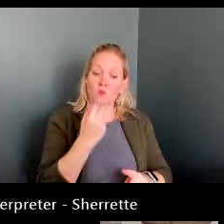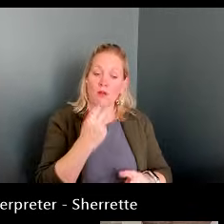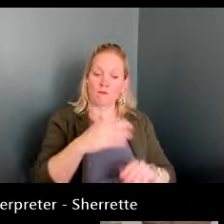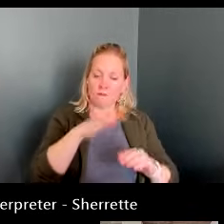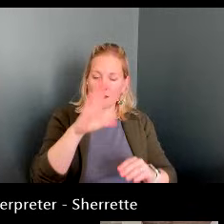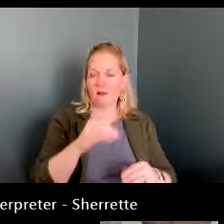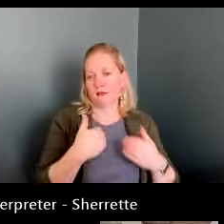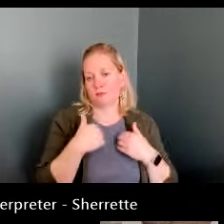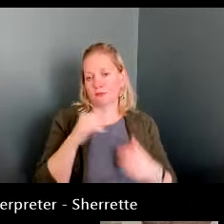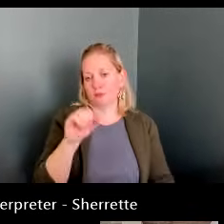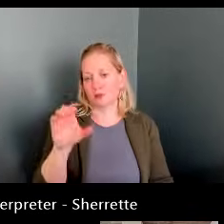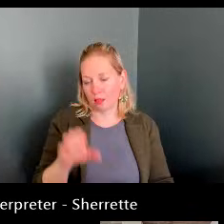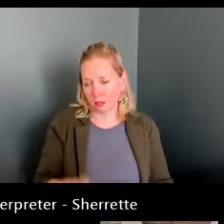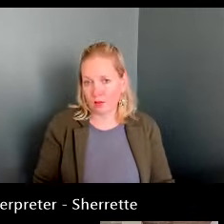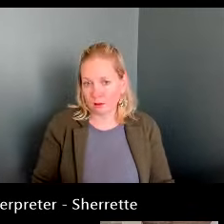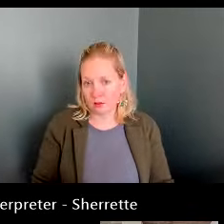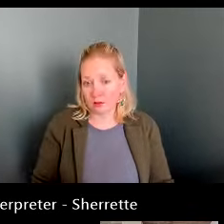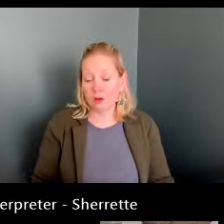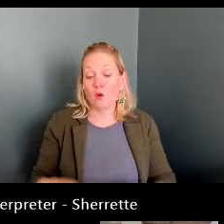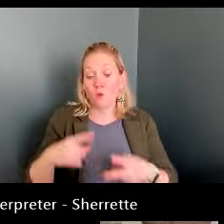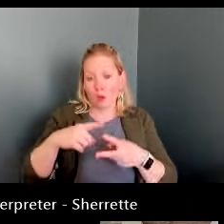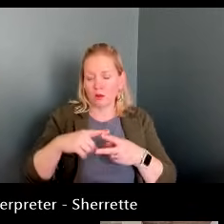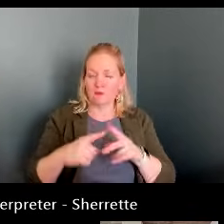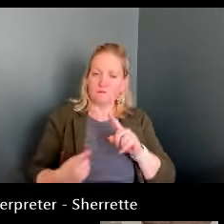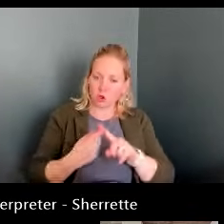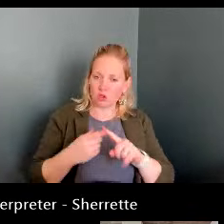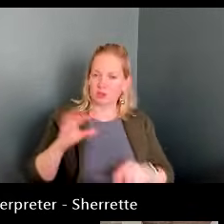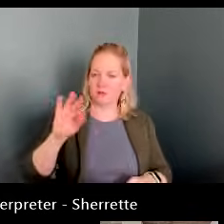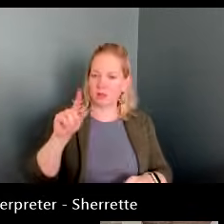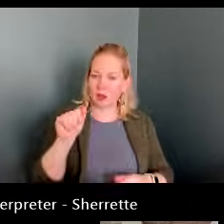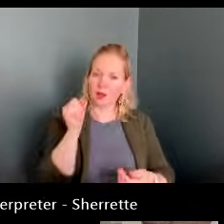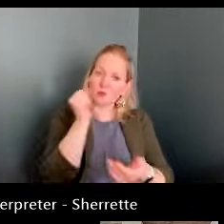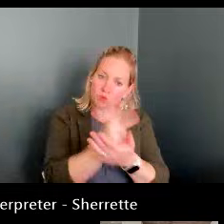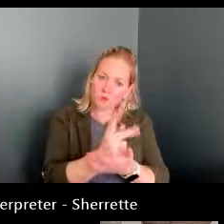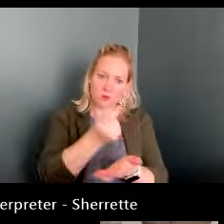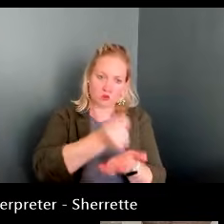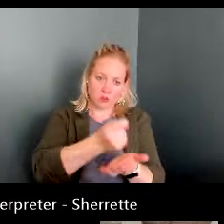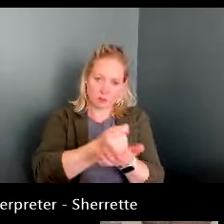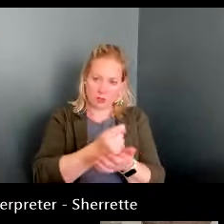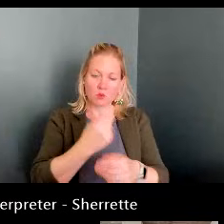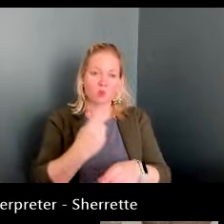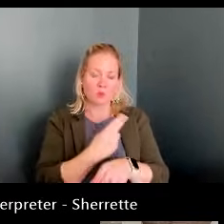One of these therapies is the first FDA-approved treatment to utilize a type of novel genome